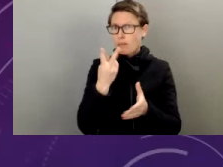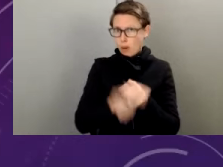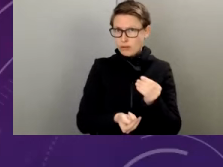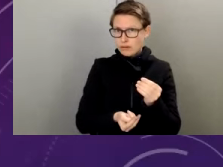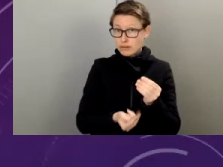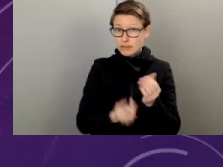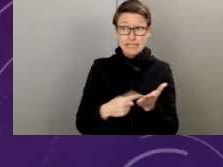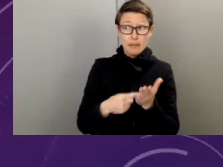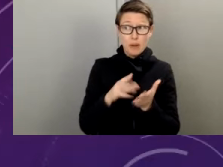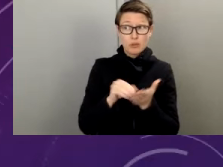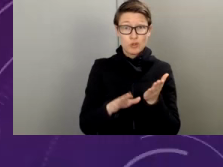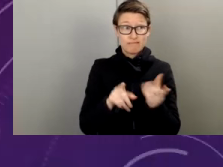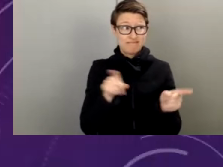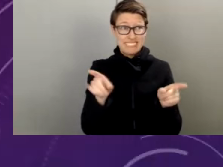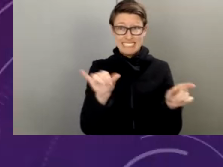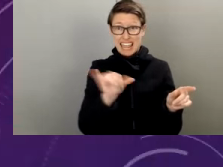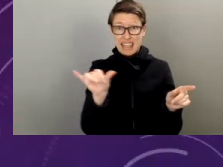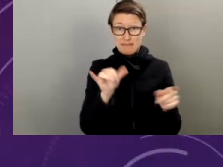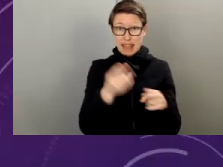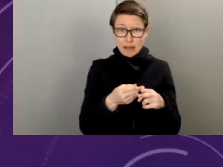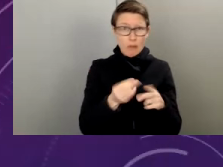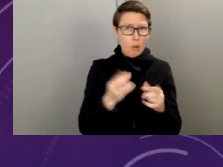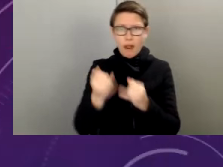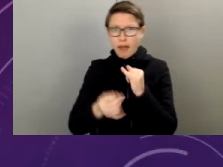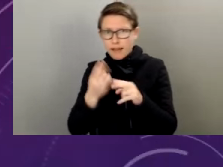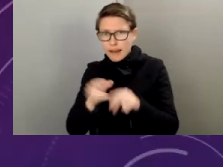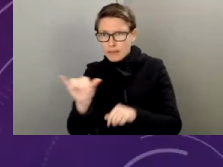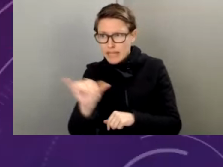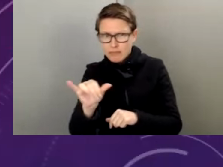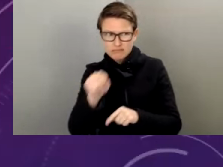or a lot of them have the same last name. So it's we need to identify each student.